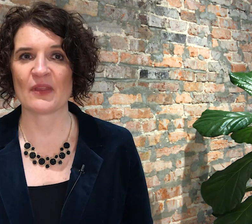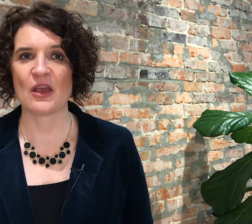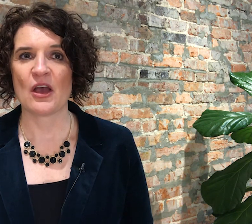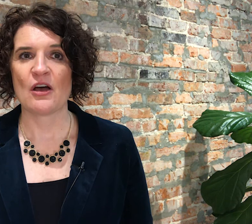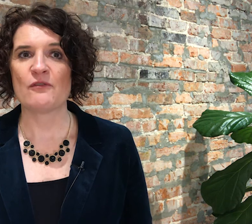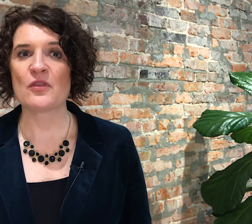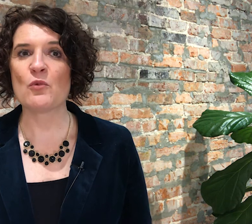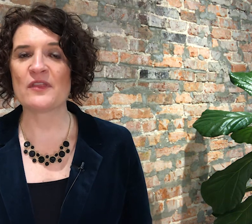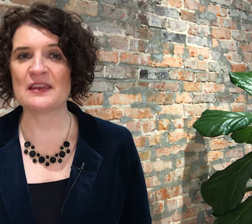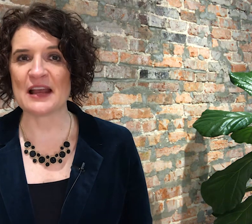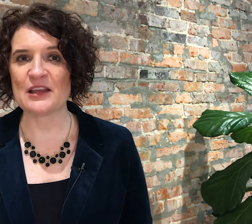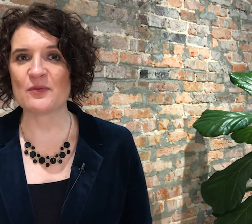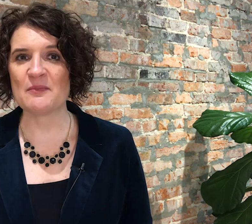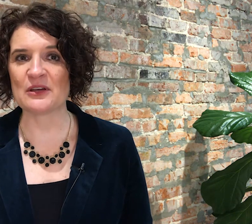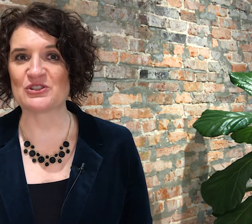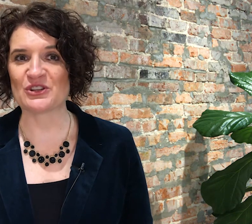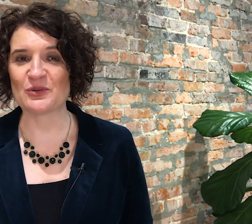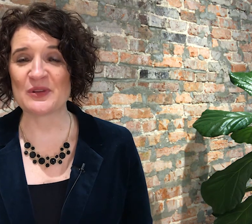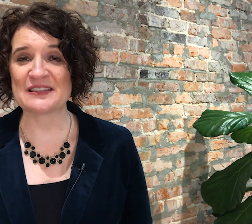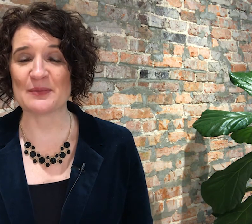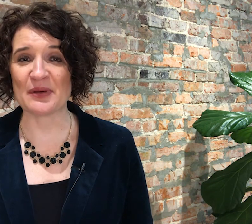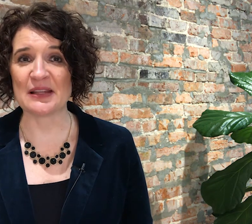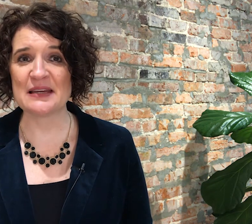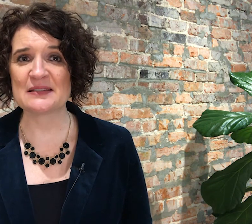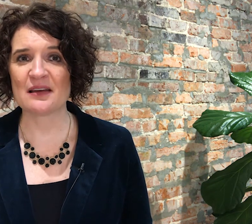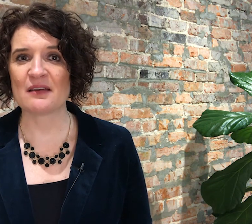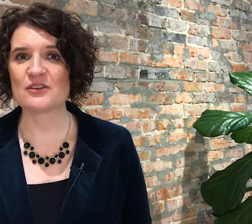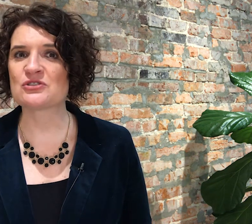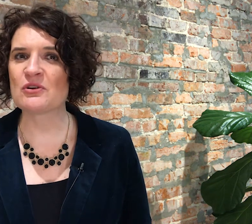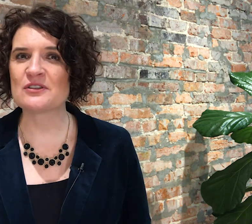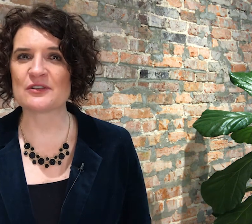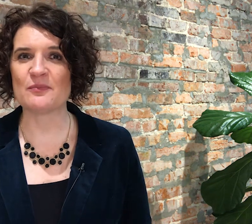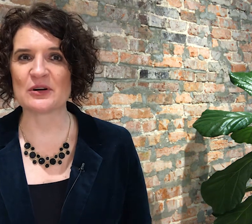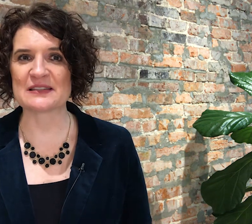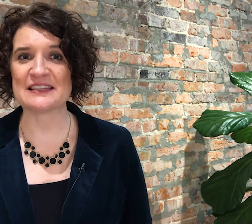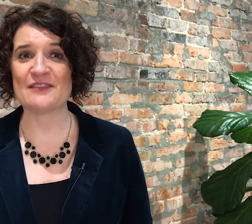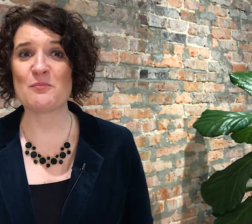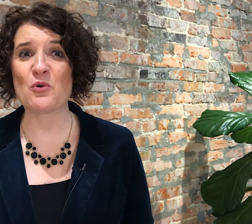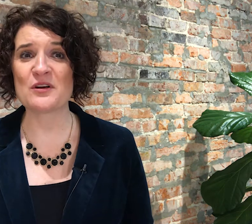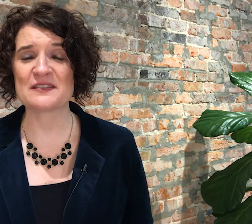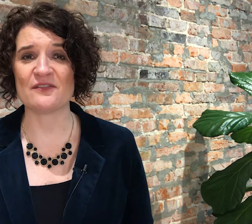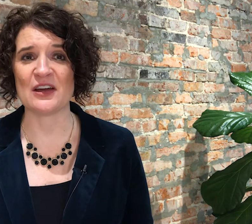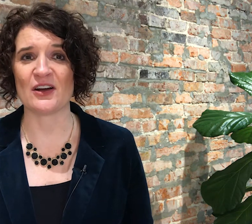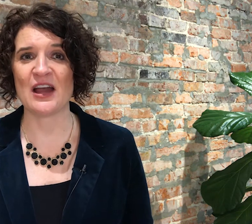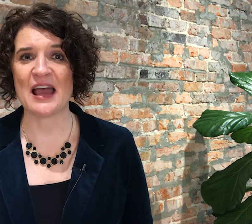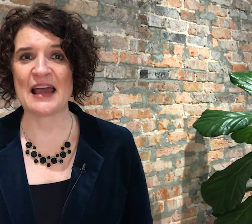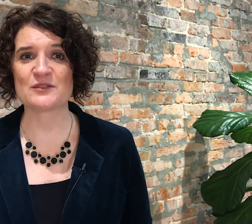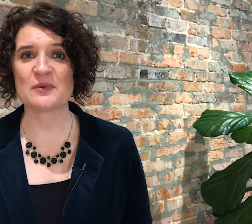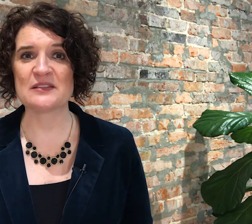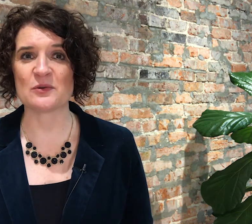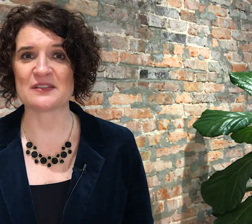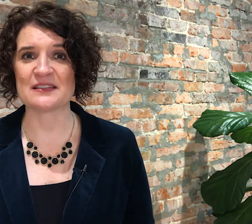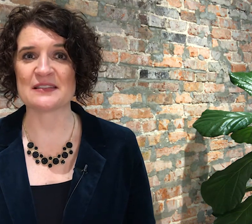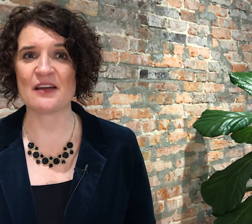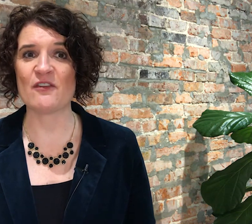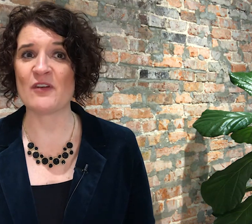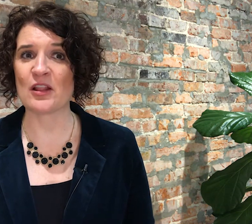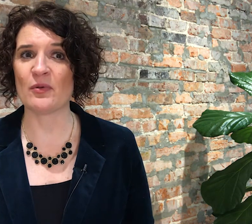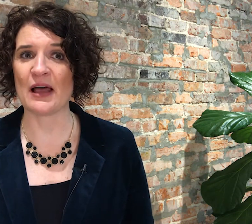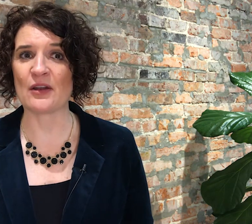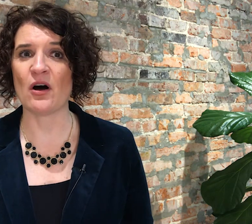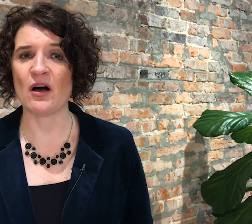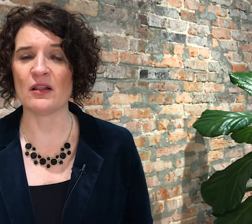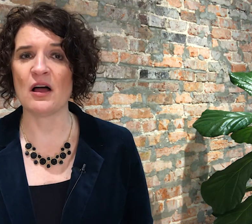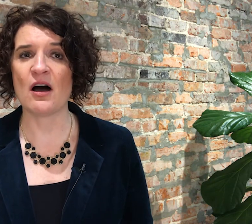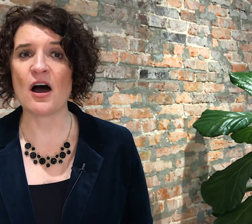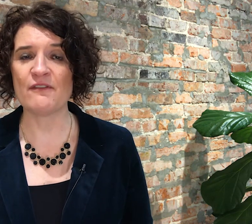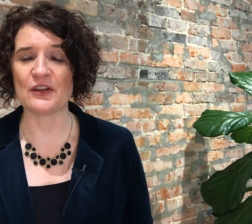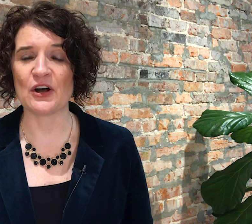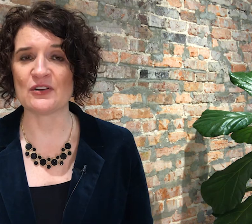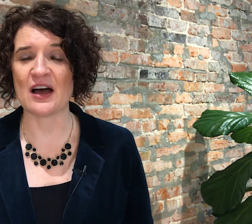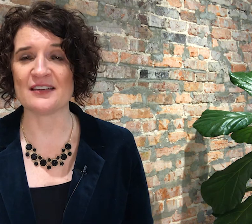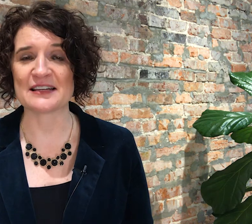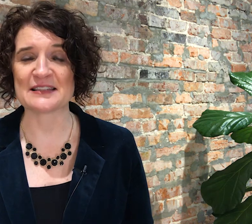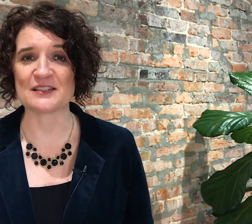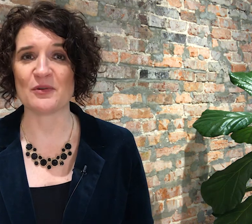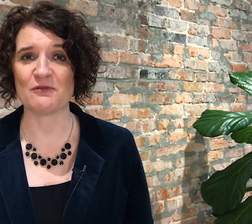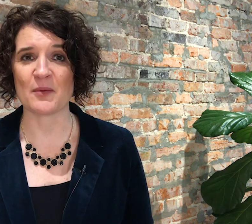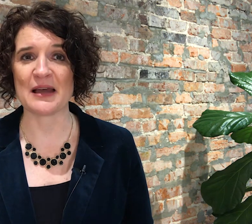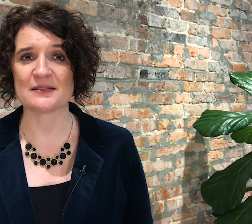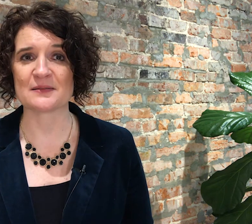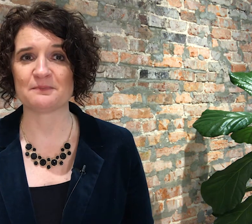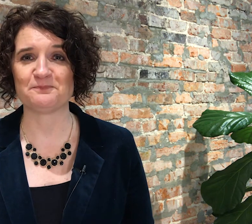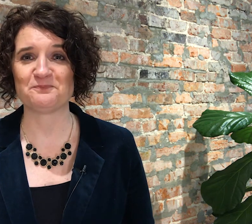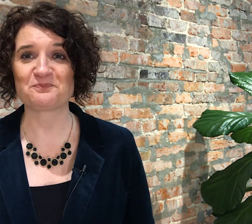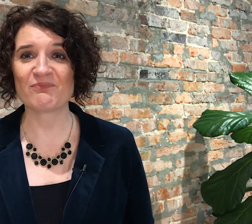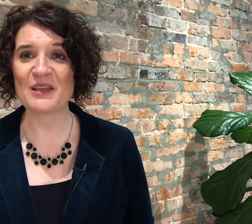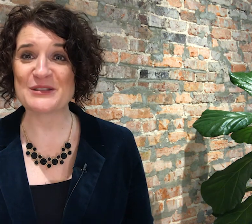For the more than 93 million children with disabilities, the shortage of books is even more severe, as resources, if available at all, often are not in accessible formats.